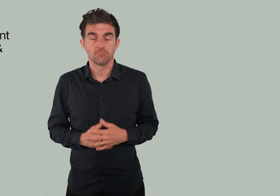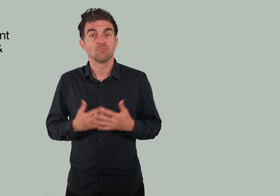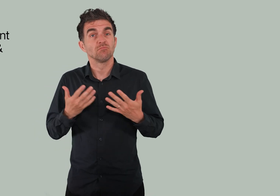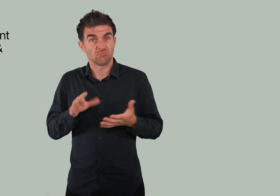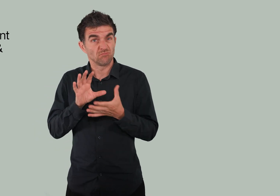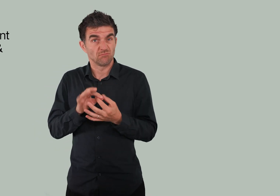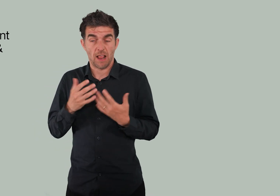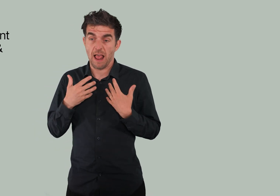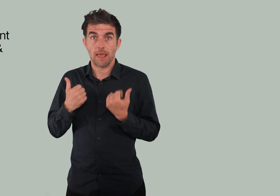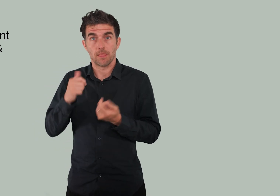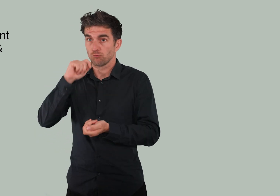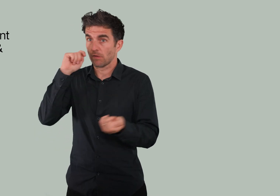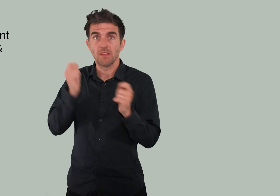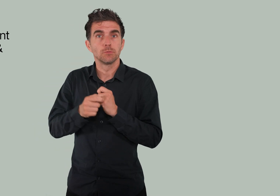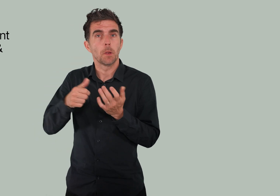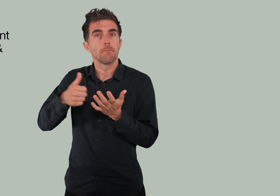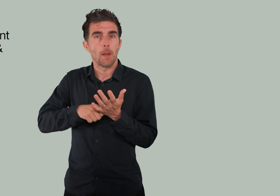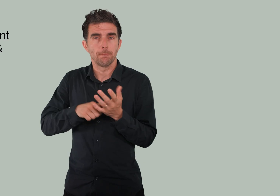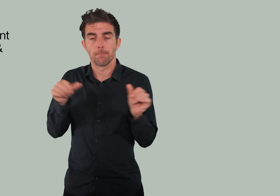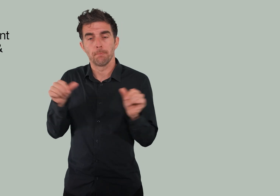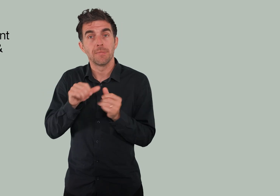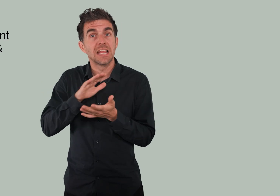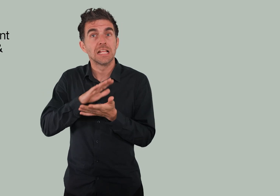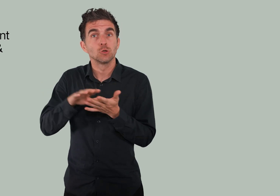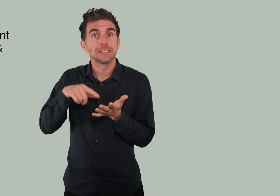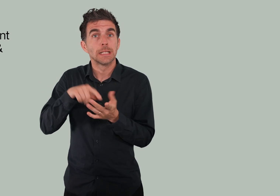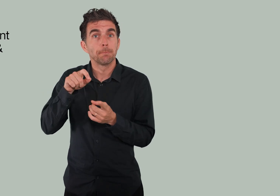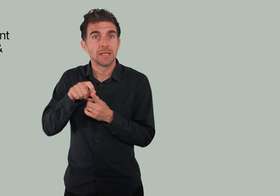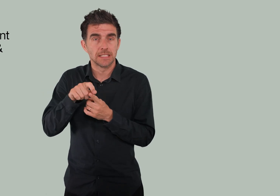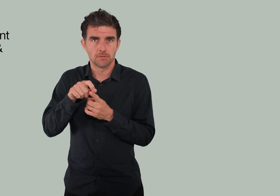6.16 In this context the Health Transformation Programme (HTP)